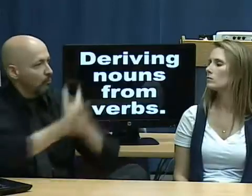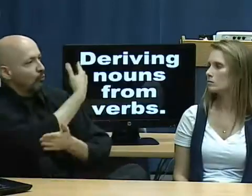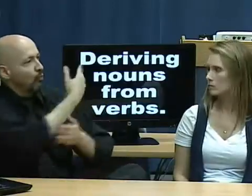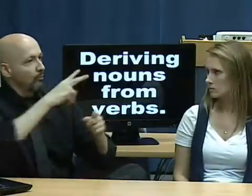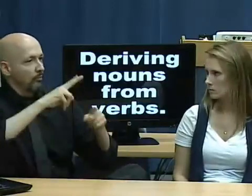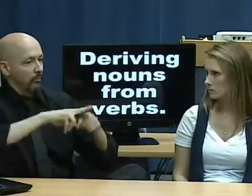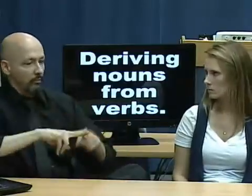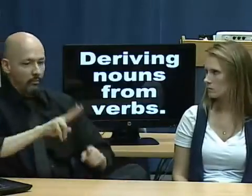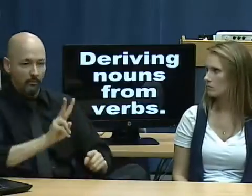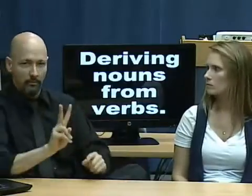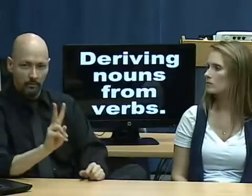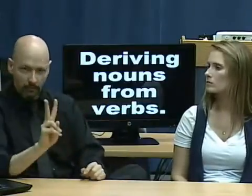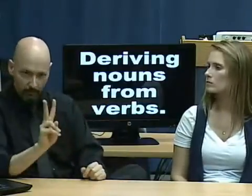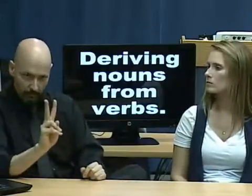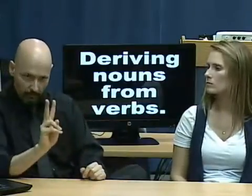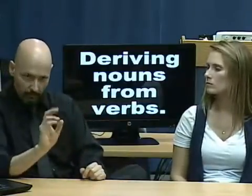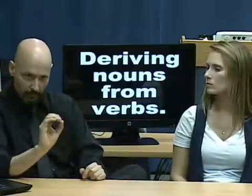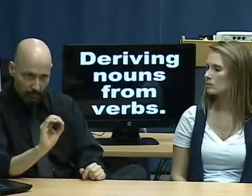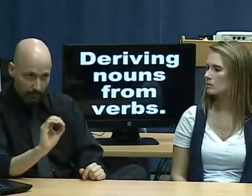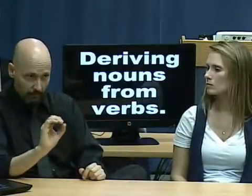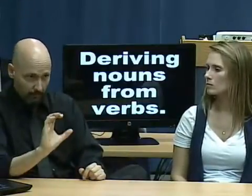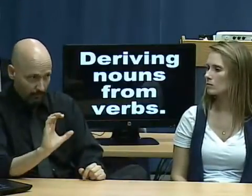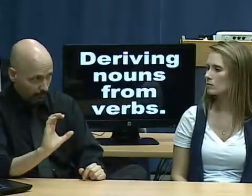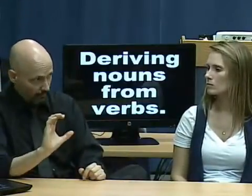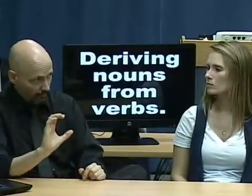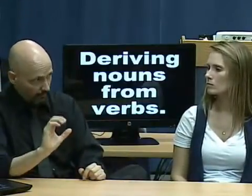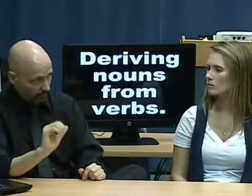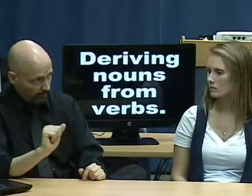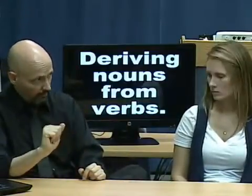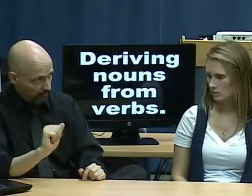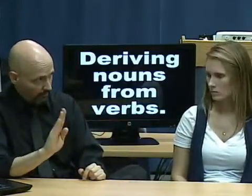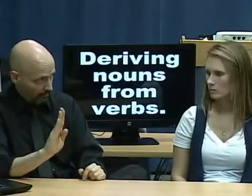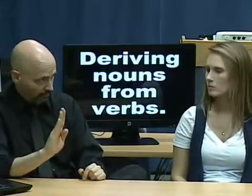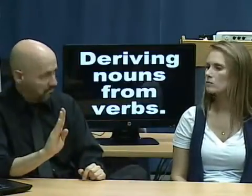new vocabulary. V-O-C-A-B.